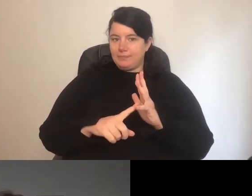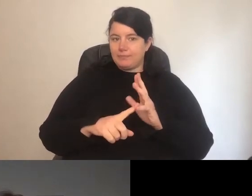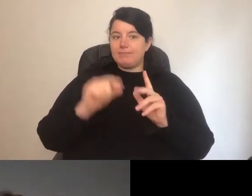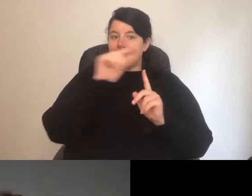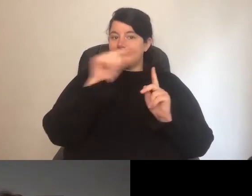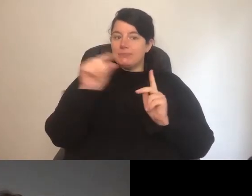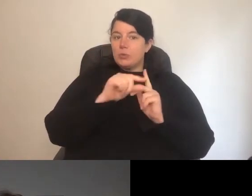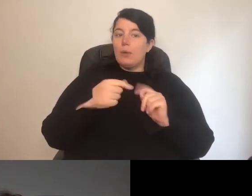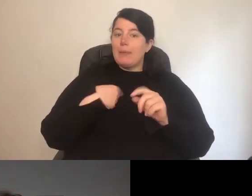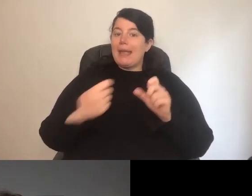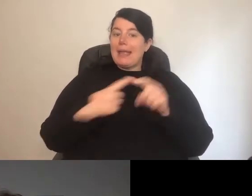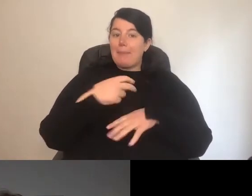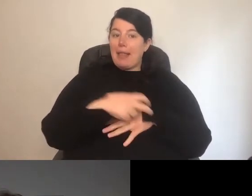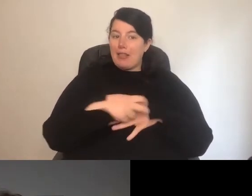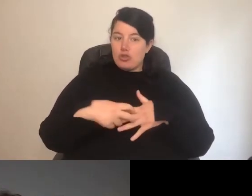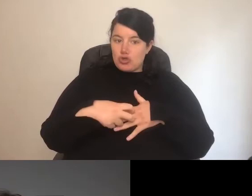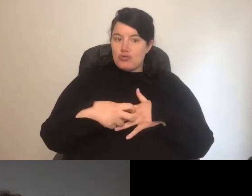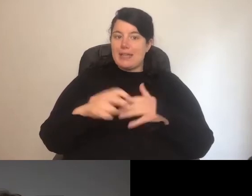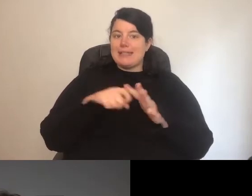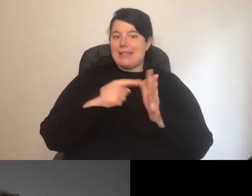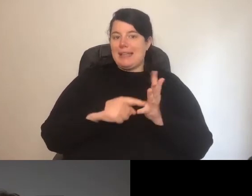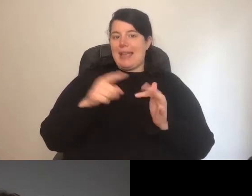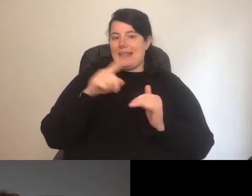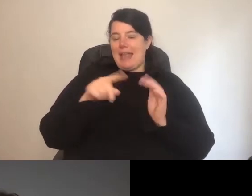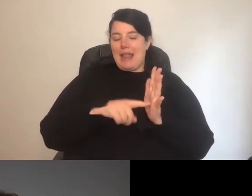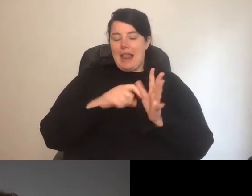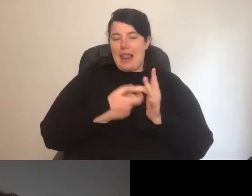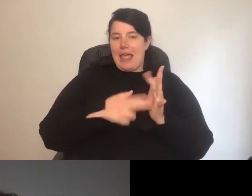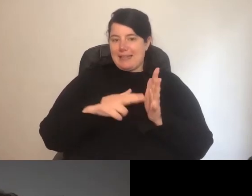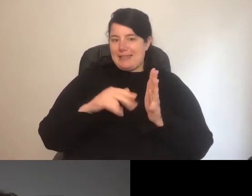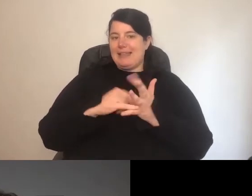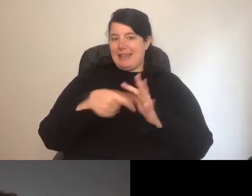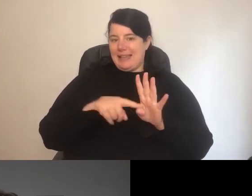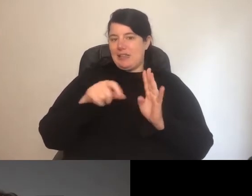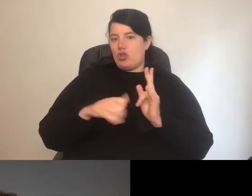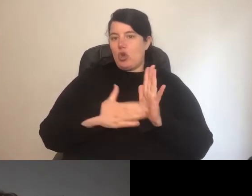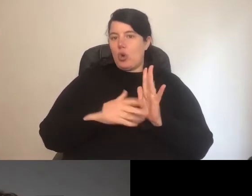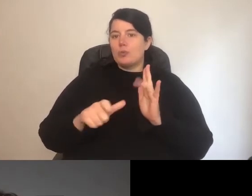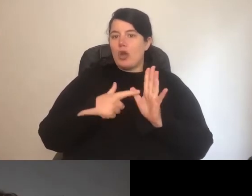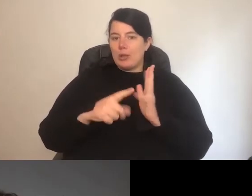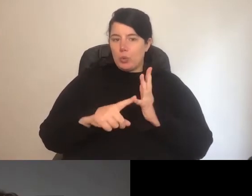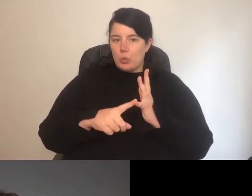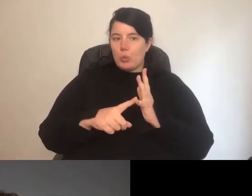email address kate@larsenkeys.com.au and you can find me on social media at "Kate Larsen Keys".